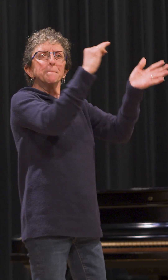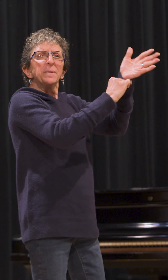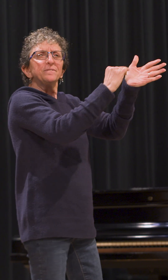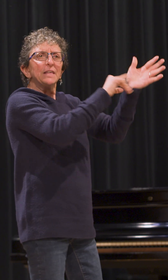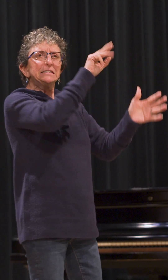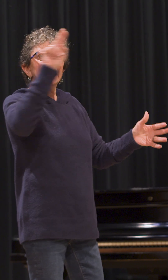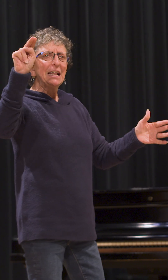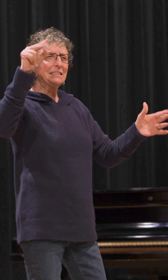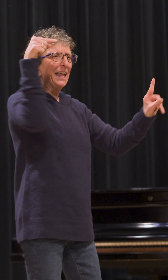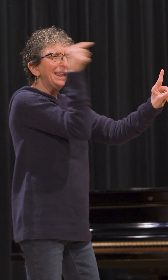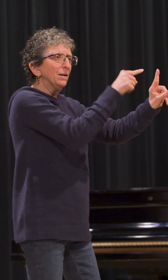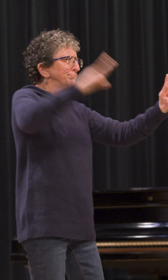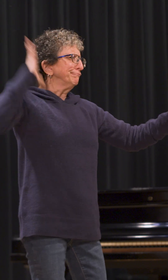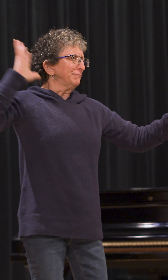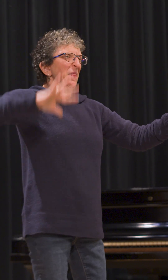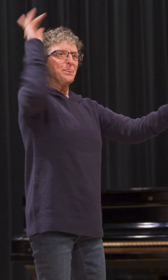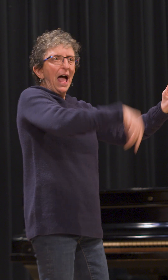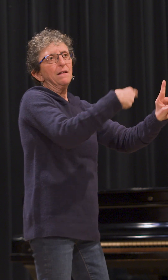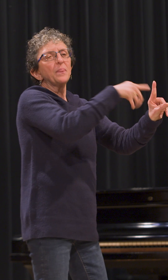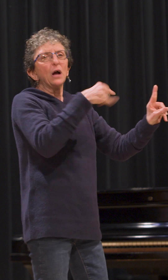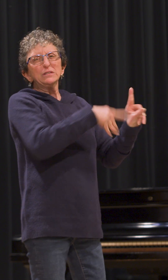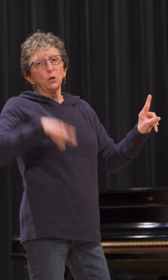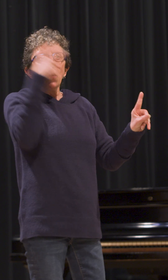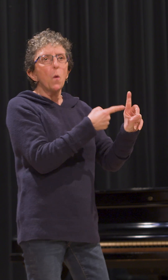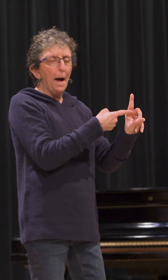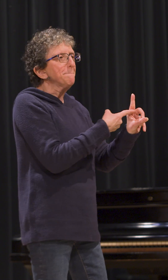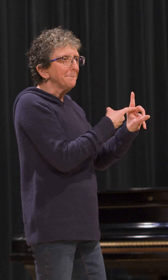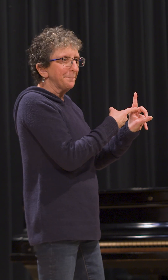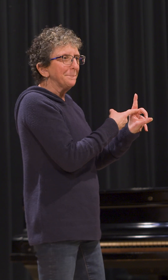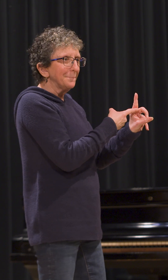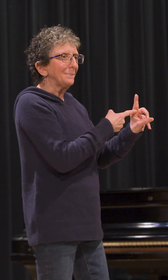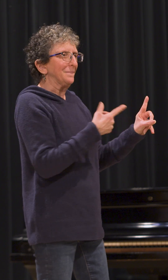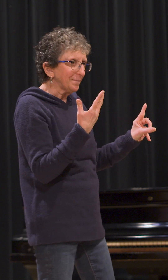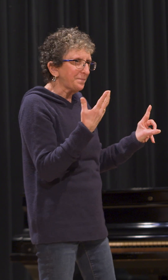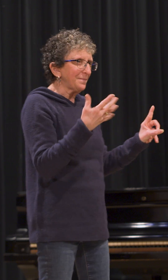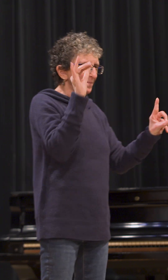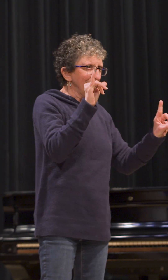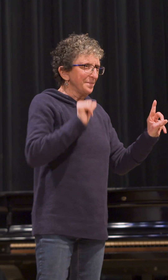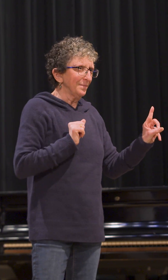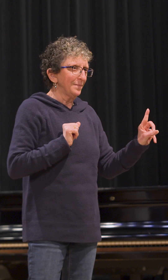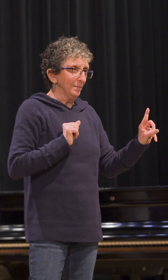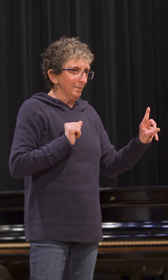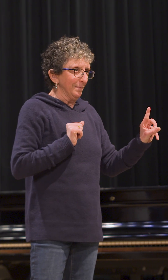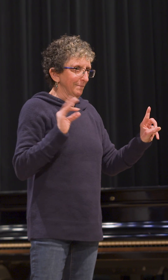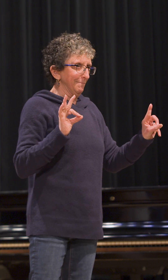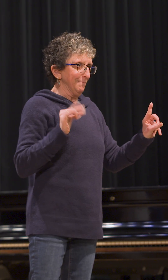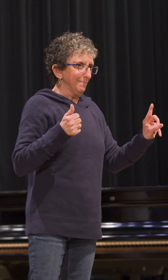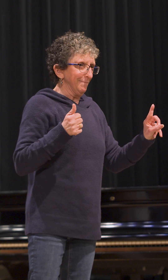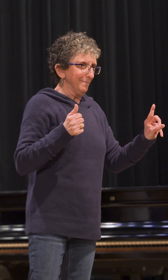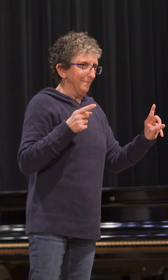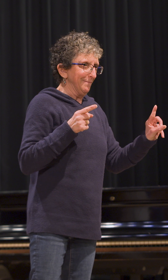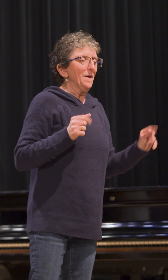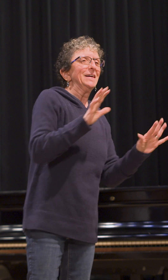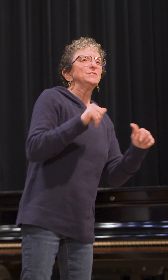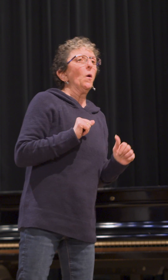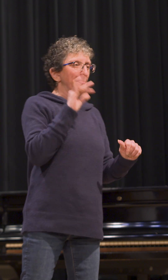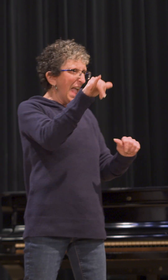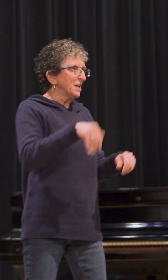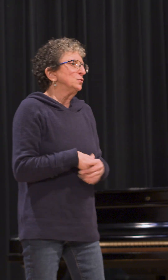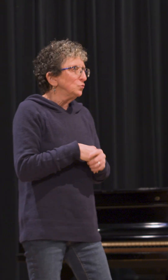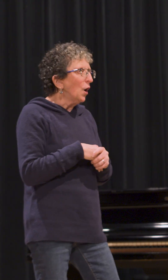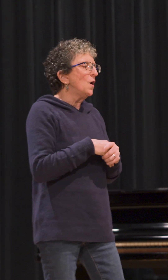this point in time. They were selling babies back then and that was his story growing up.